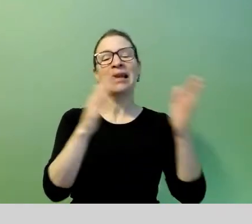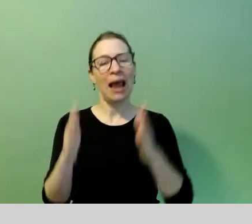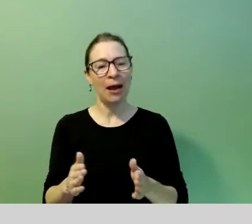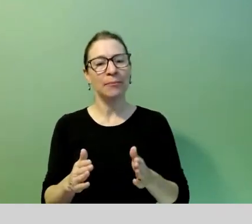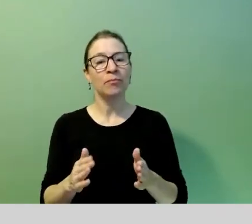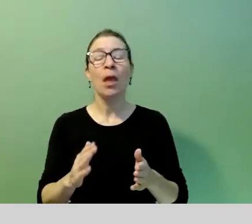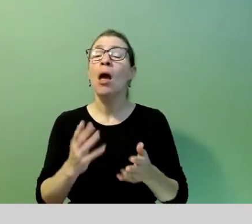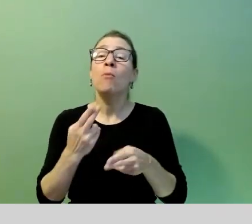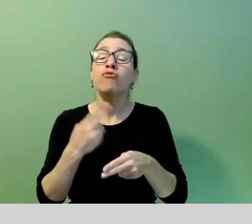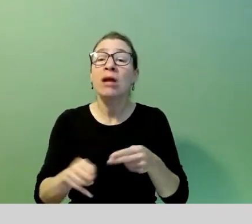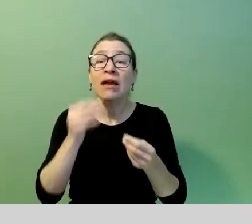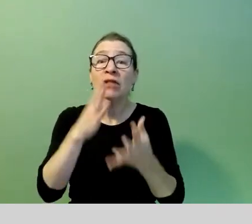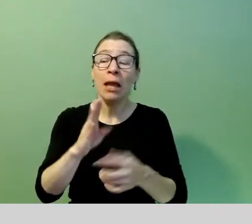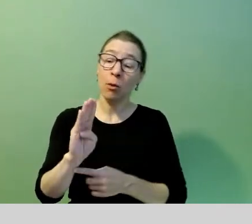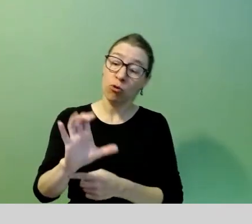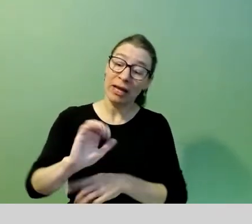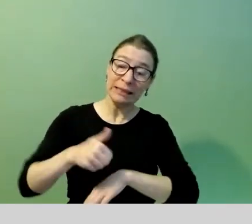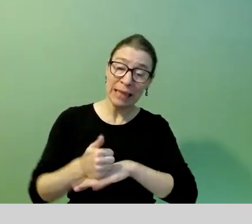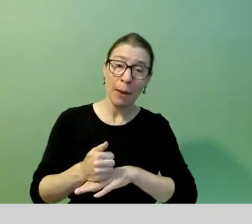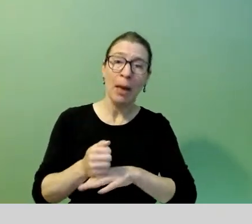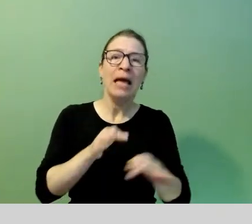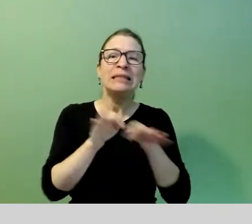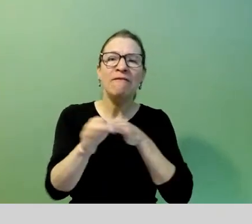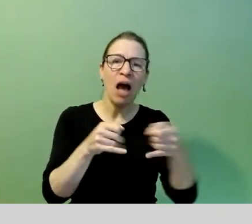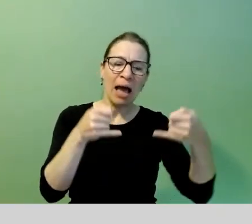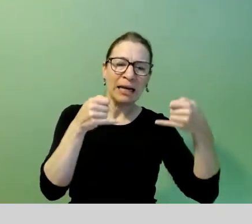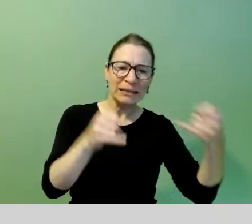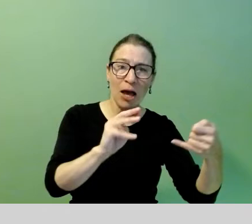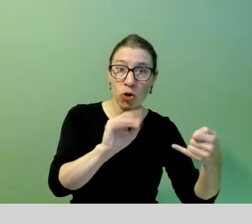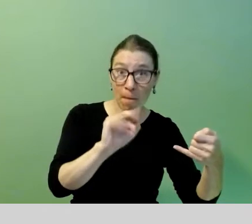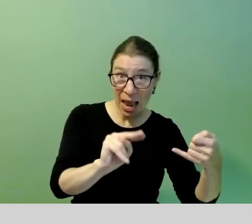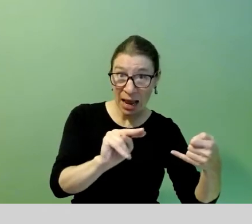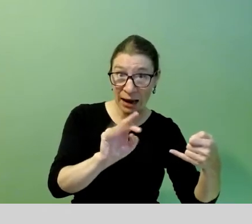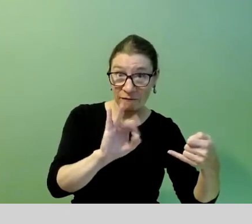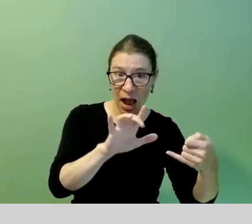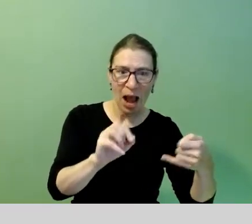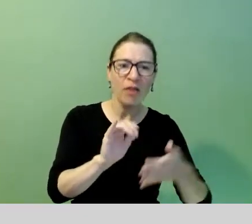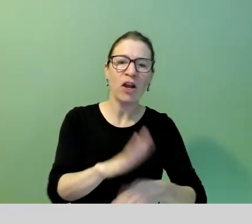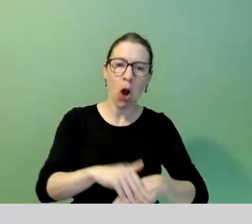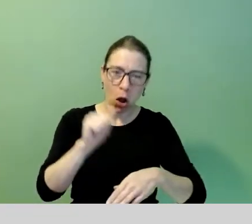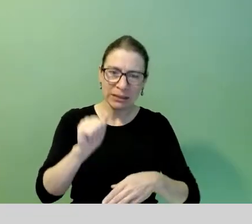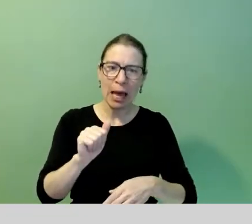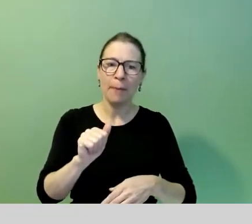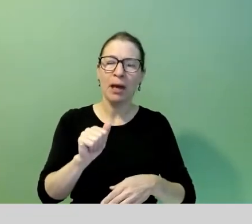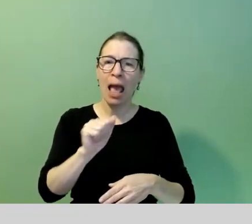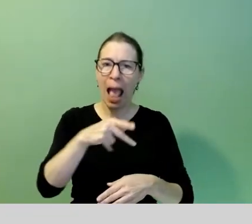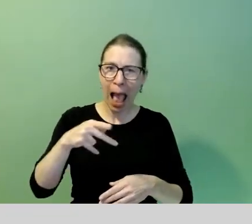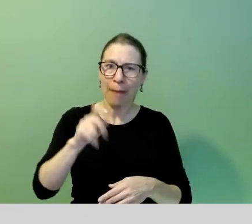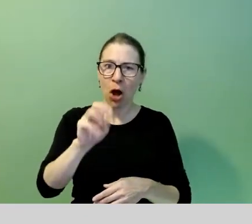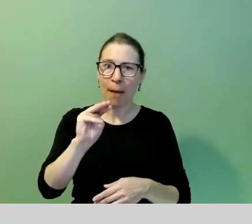defined a Dunder main file that calls our app.main. So our entry point is the app.py in file.